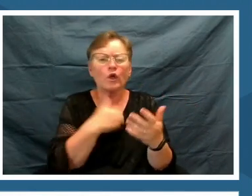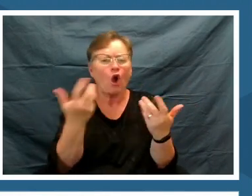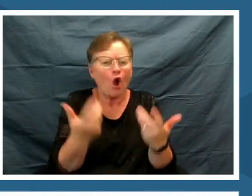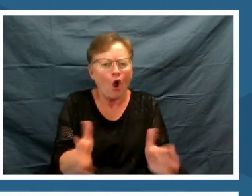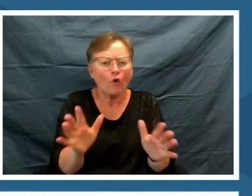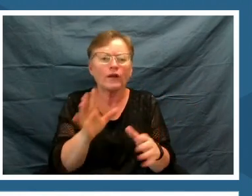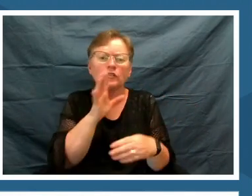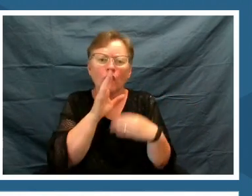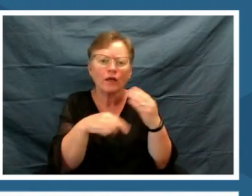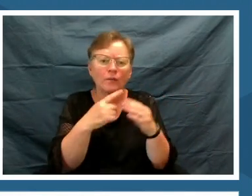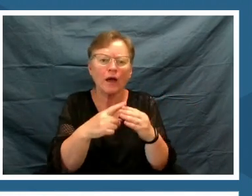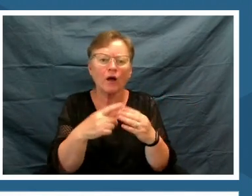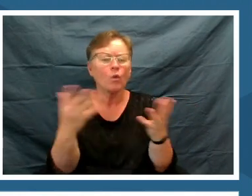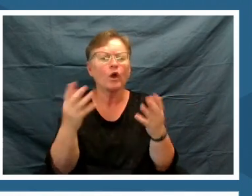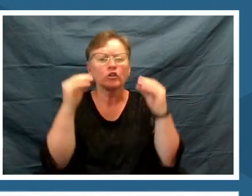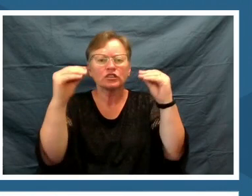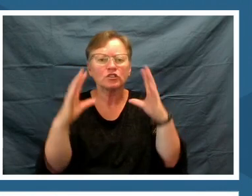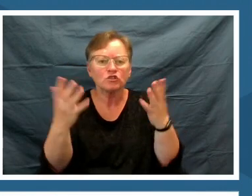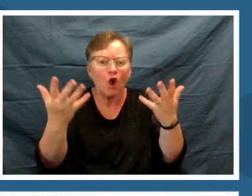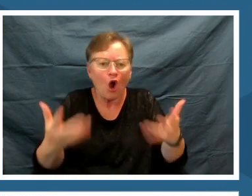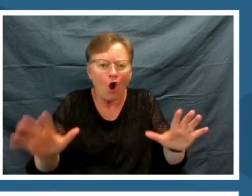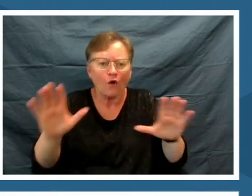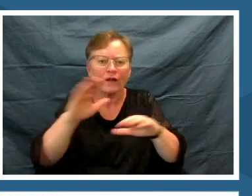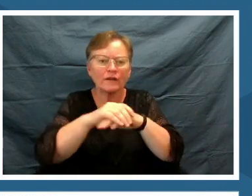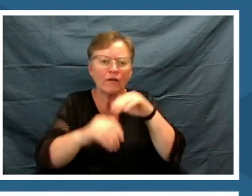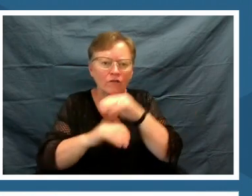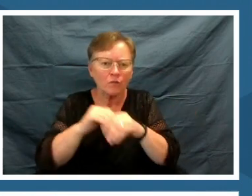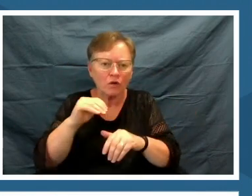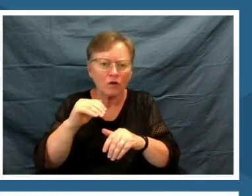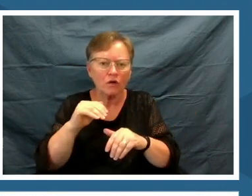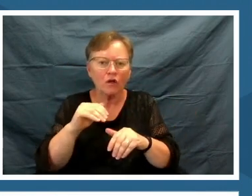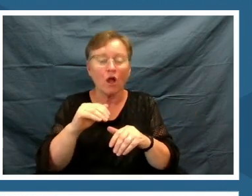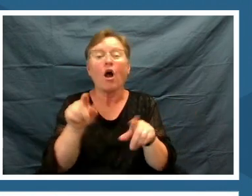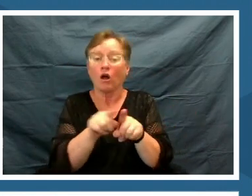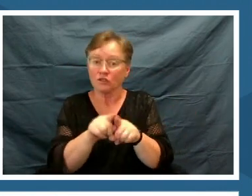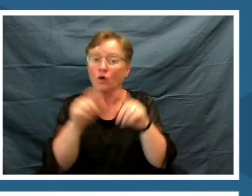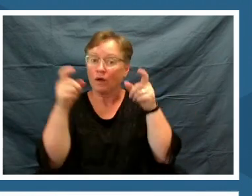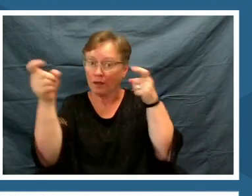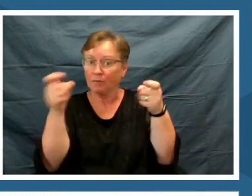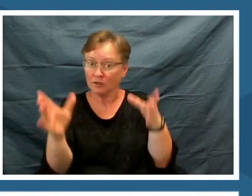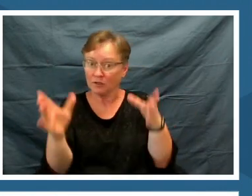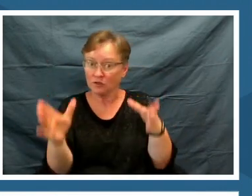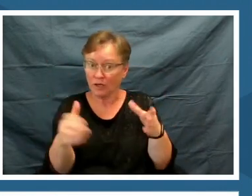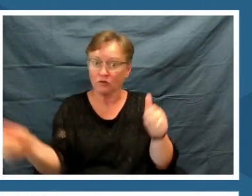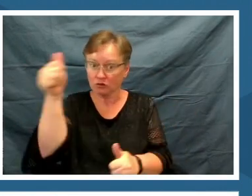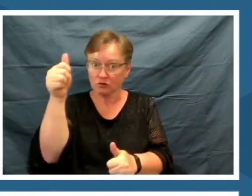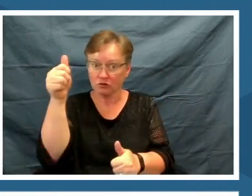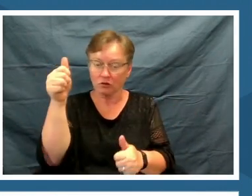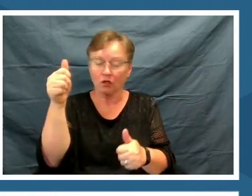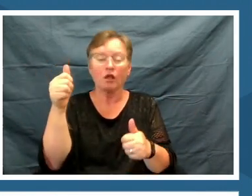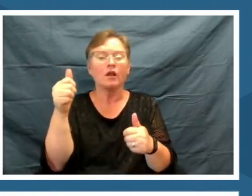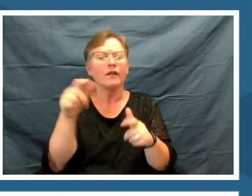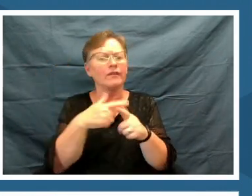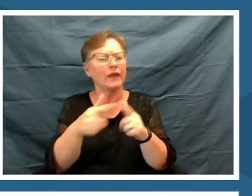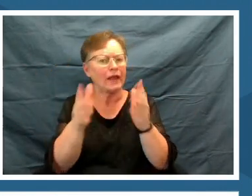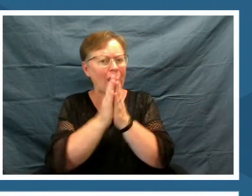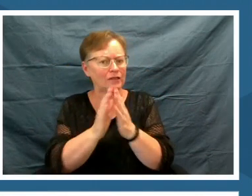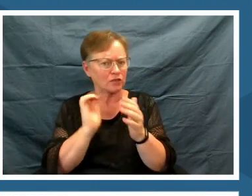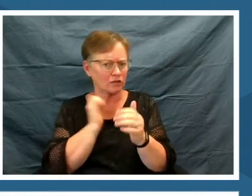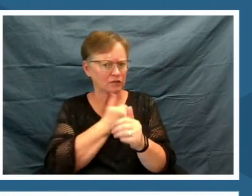comfortable with and also administrators and then ask ourselves what's the